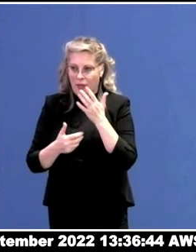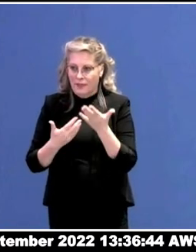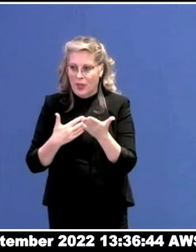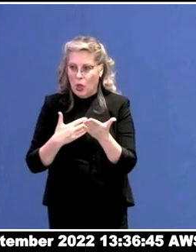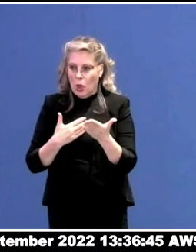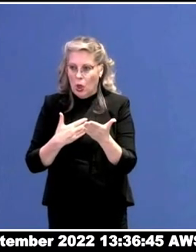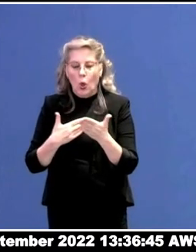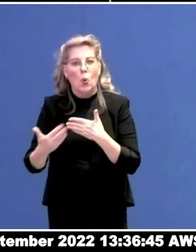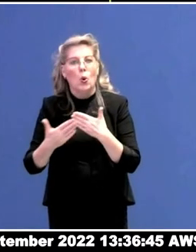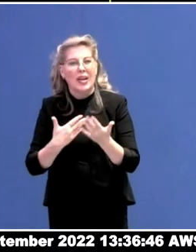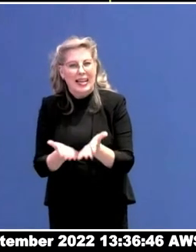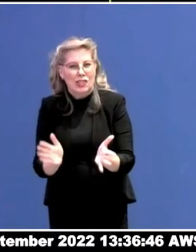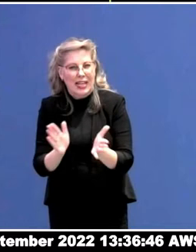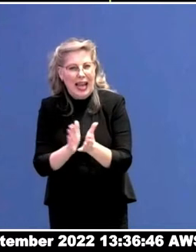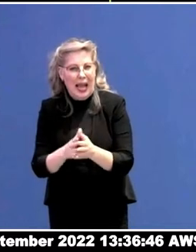What, in practice, one or two key elements?